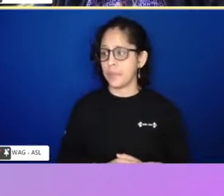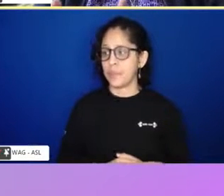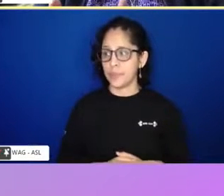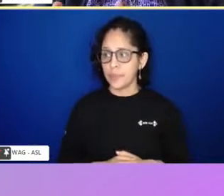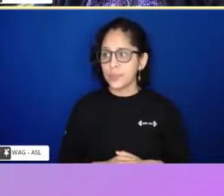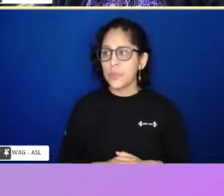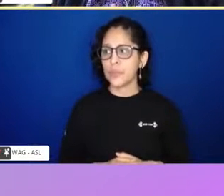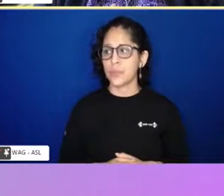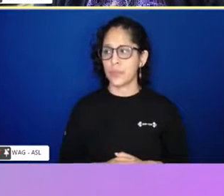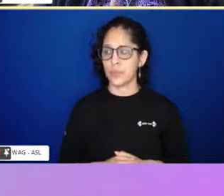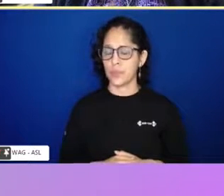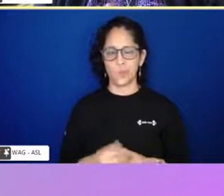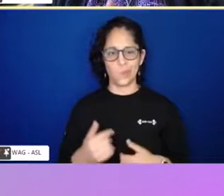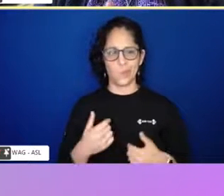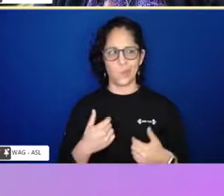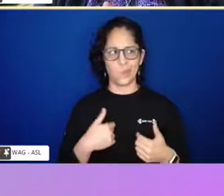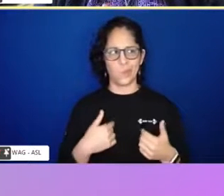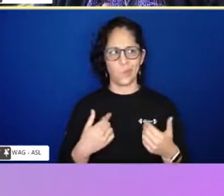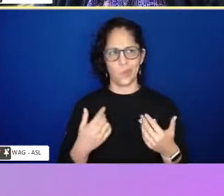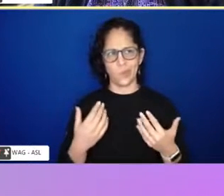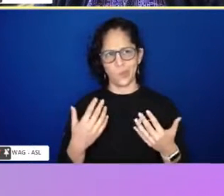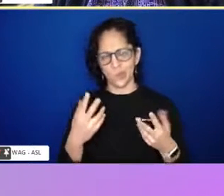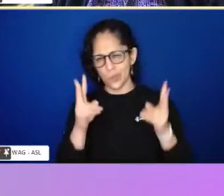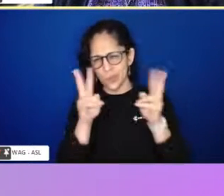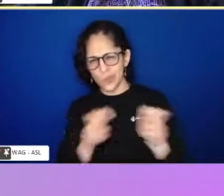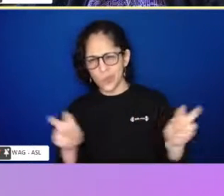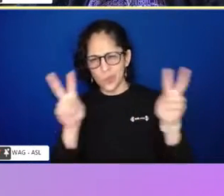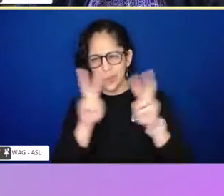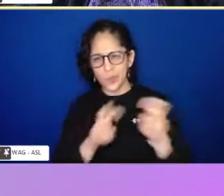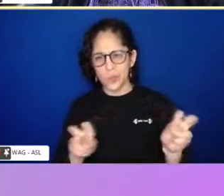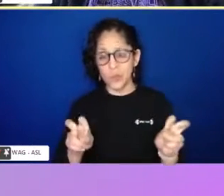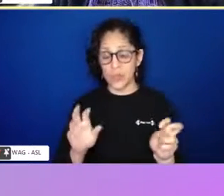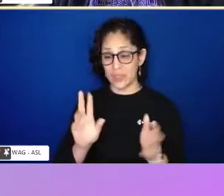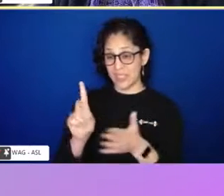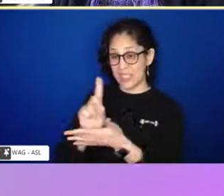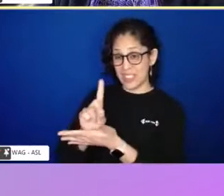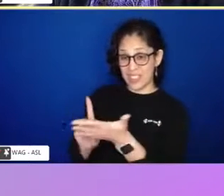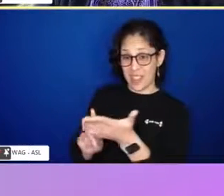our question So with and answers. history, what we are going to explore is why are we